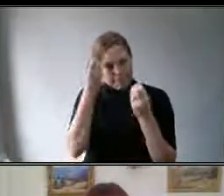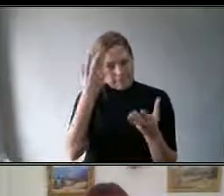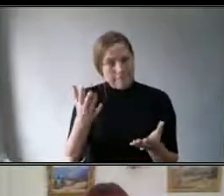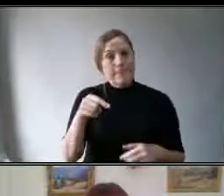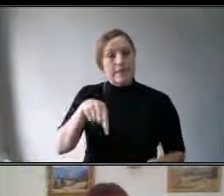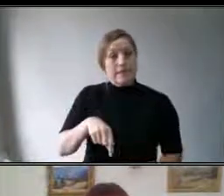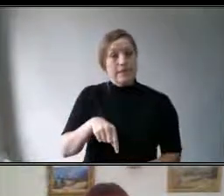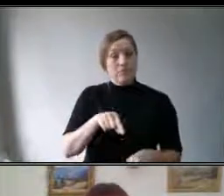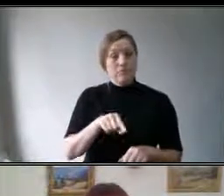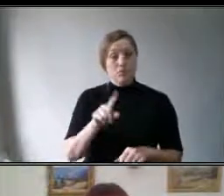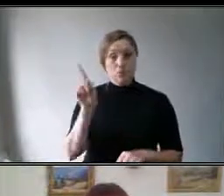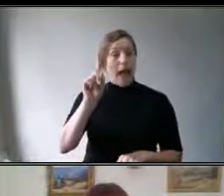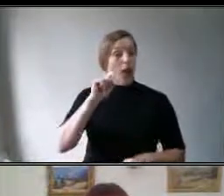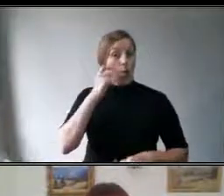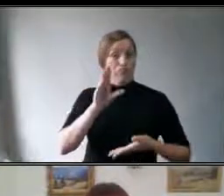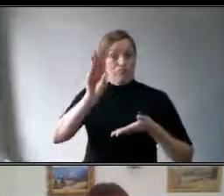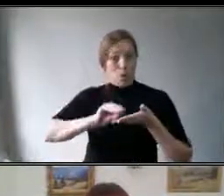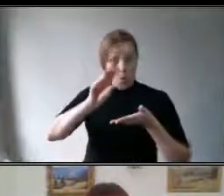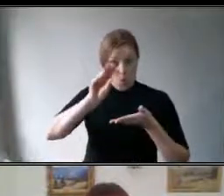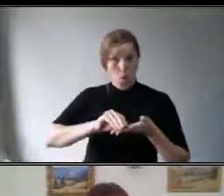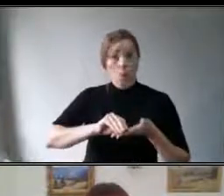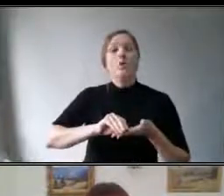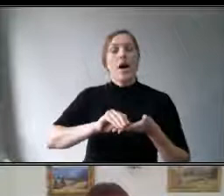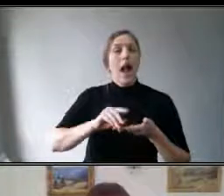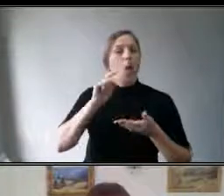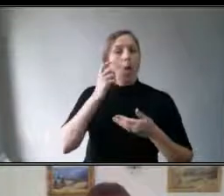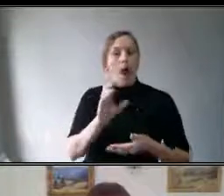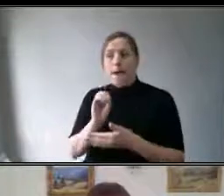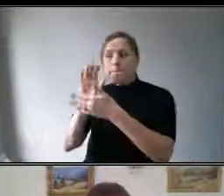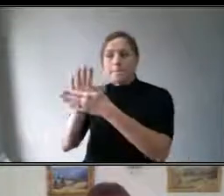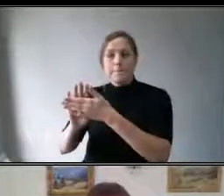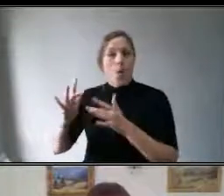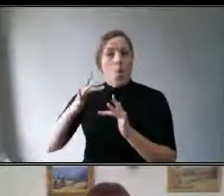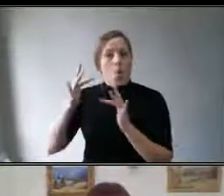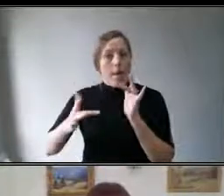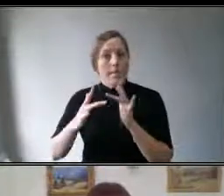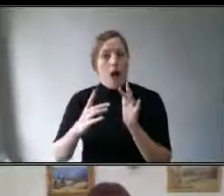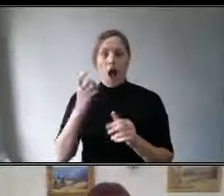and we're gonna pop the recording up on the create new south wales website afterwards for anyone